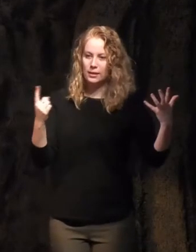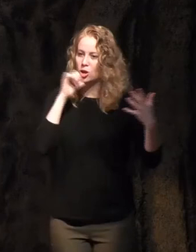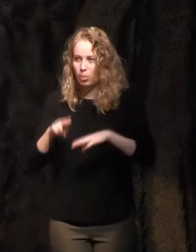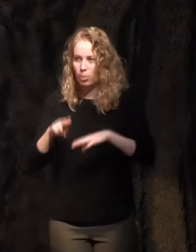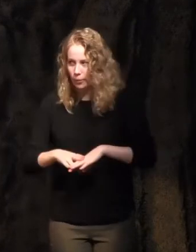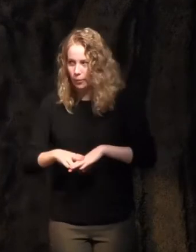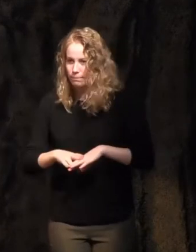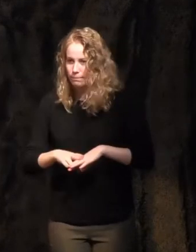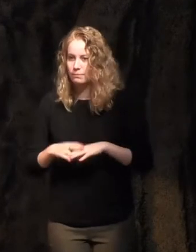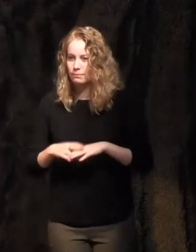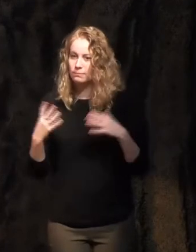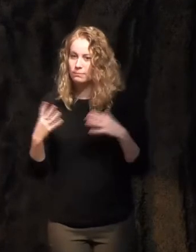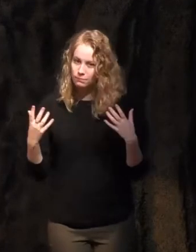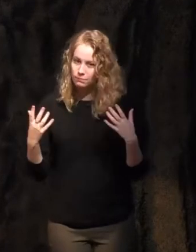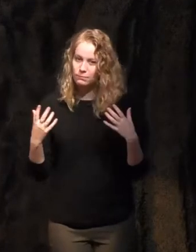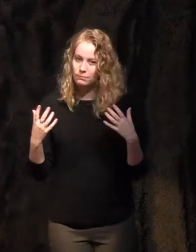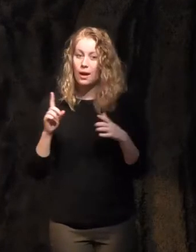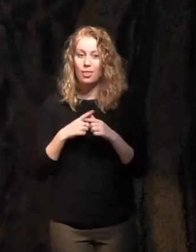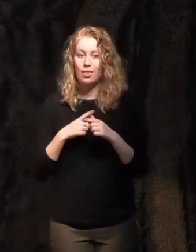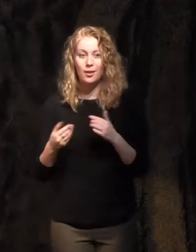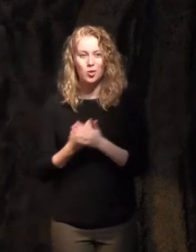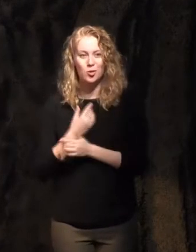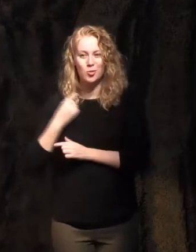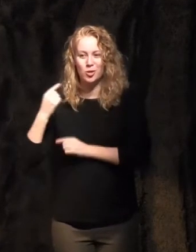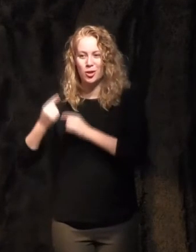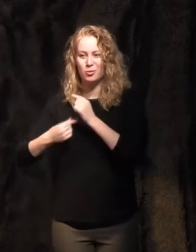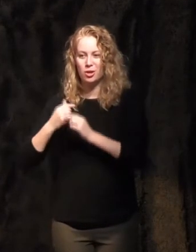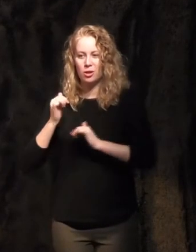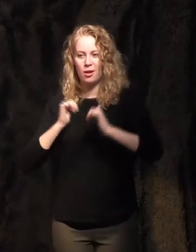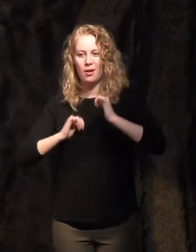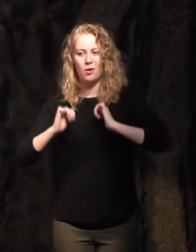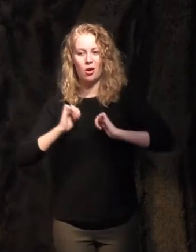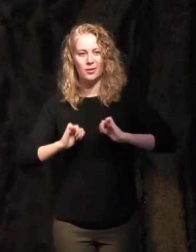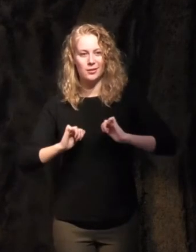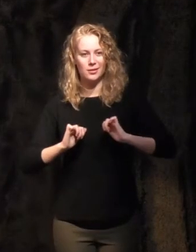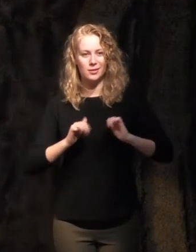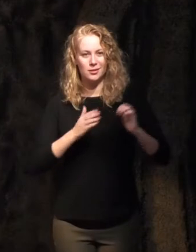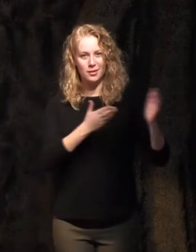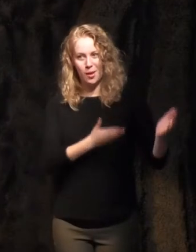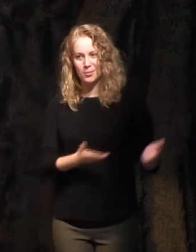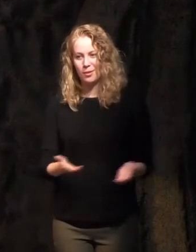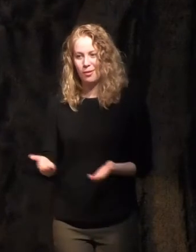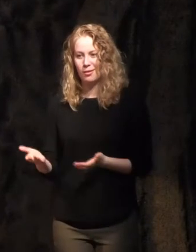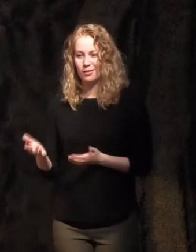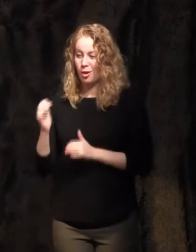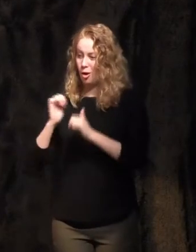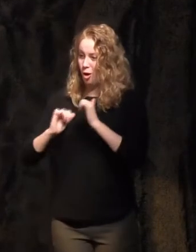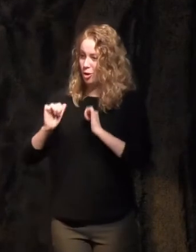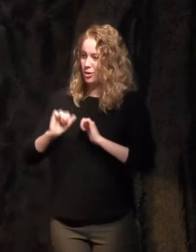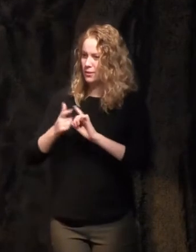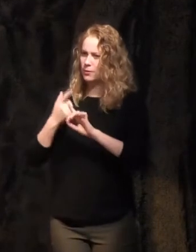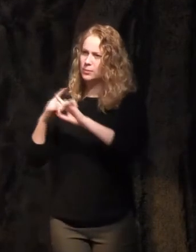And then a new generation of artists and theater makers comes along. Artists and theater makers from different cultures,